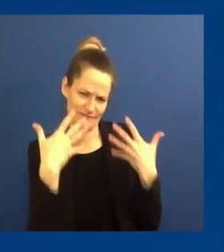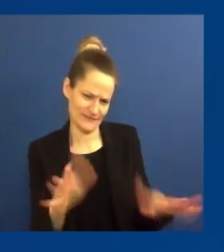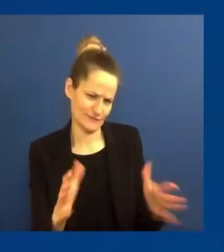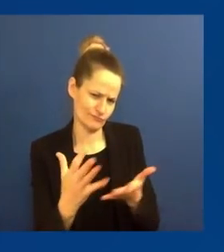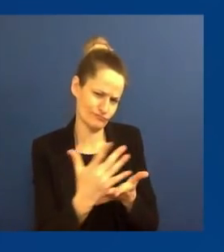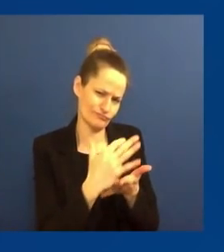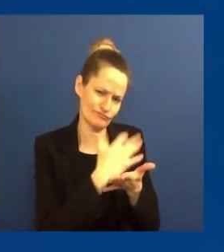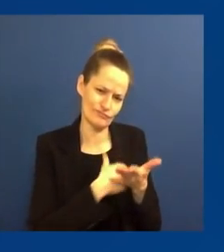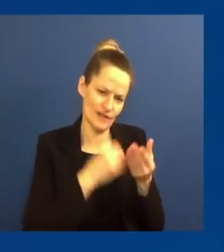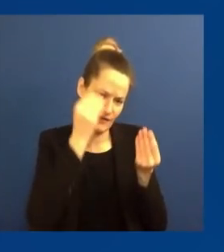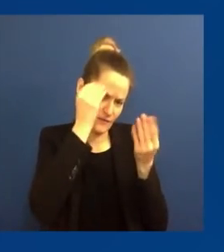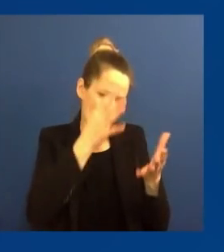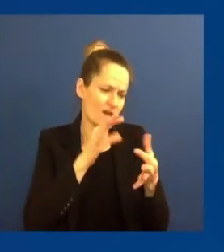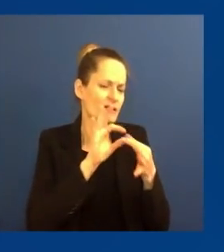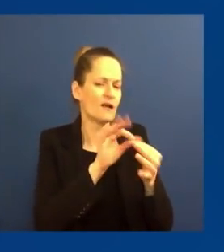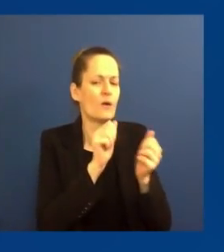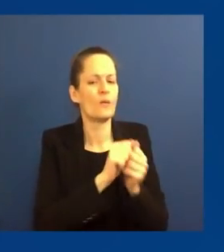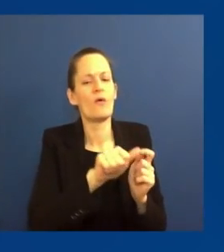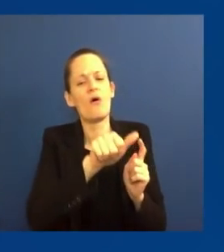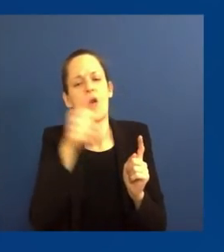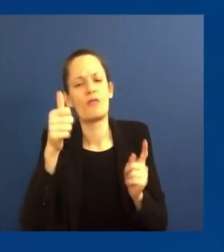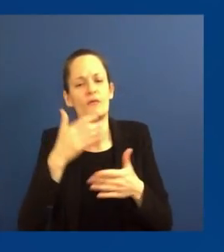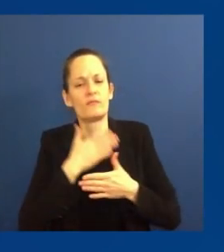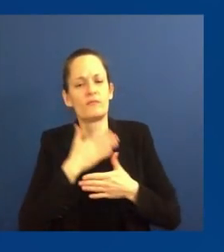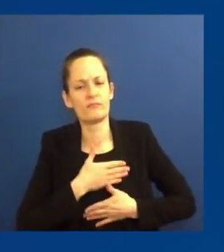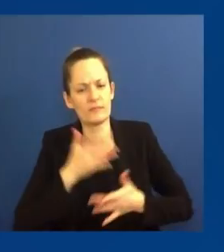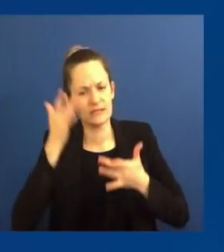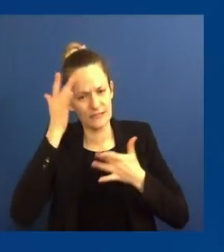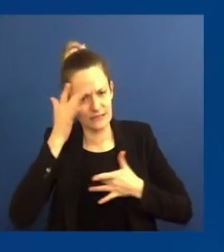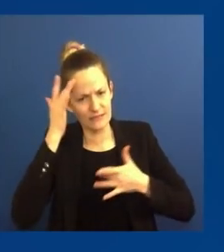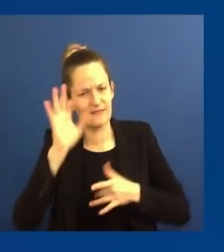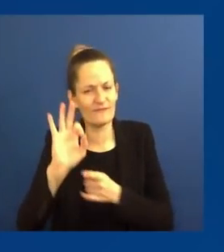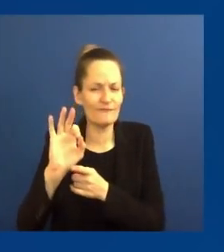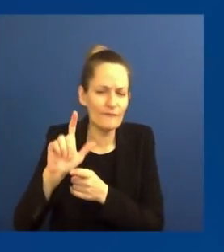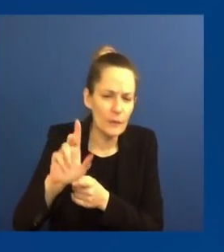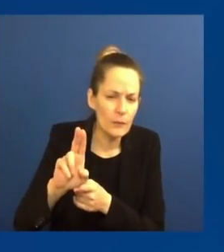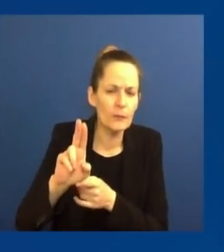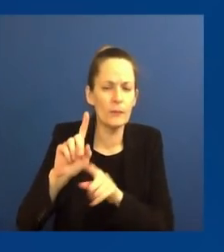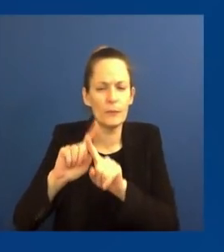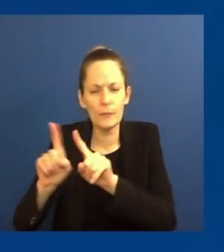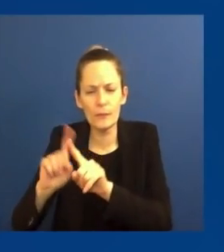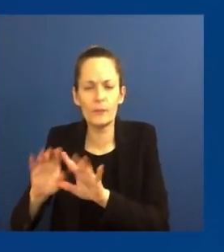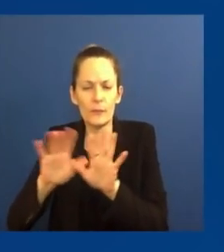we have for years now. And what -- and we are obviously collecting data on COVID.